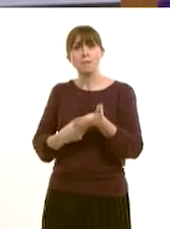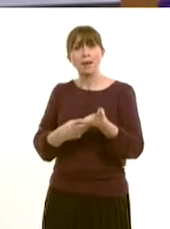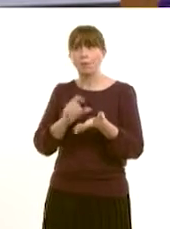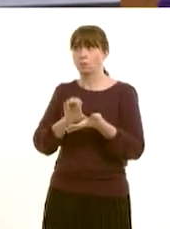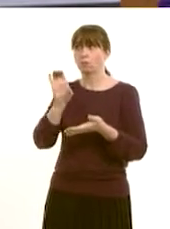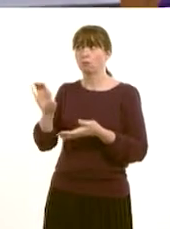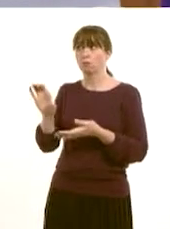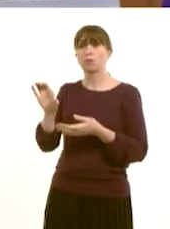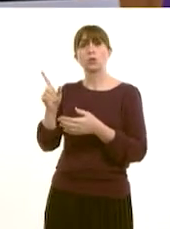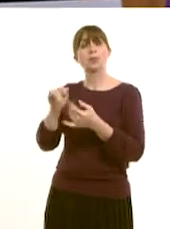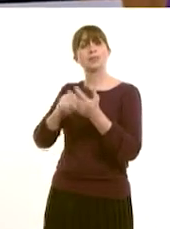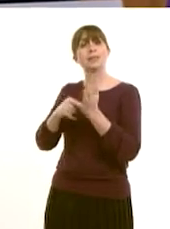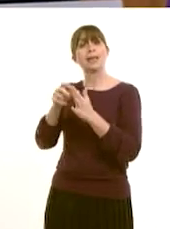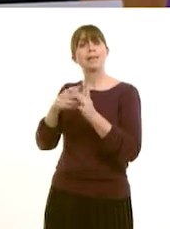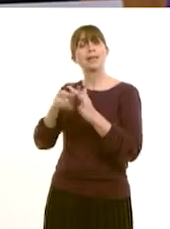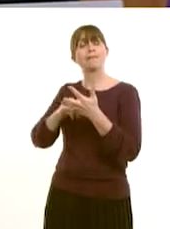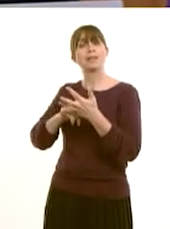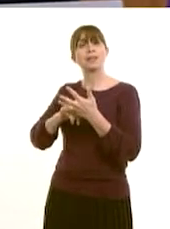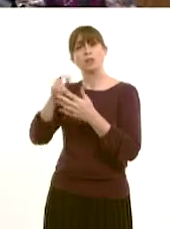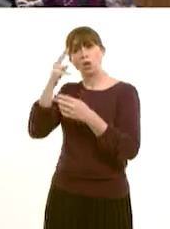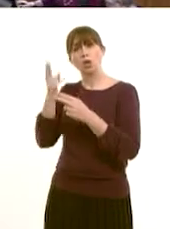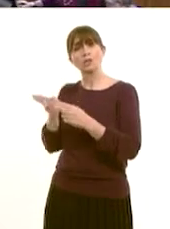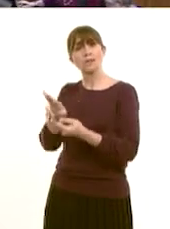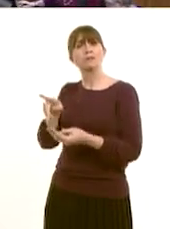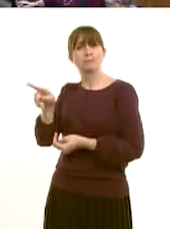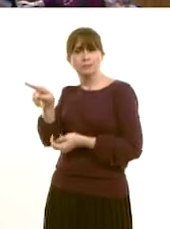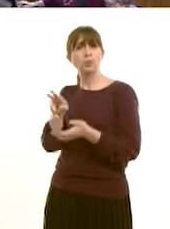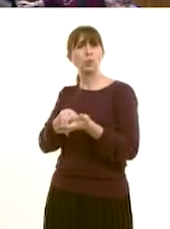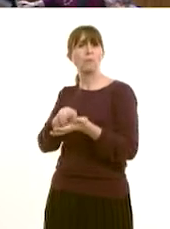Newport. Lindsay Whittle: Thank you for your answer, First Minister.